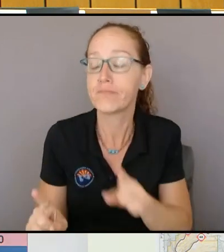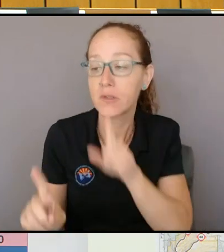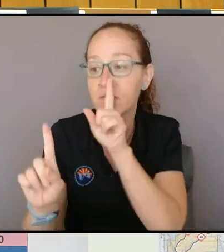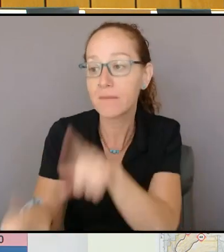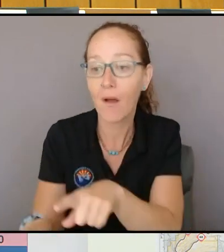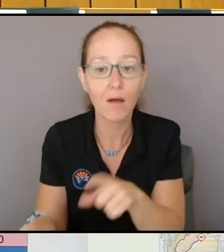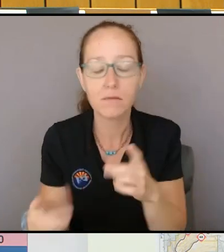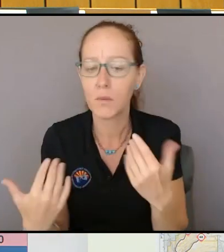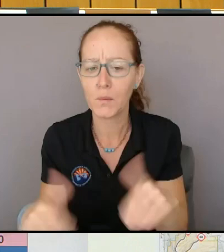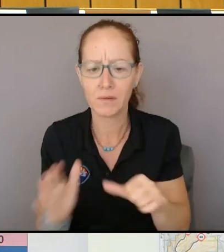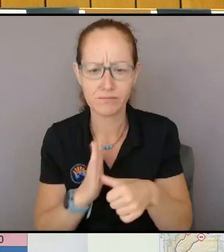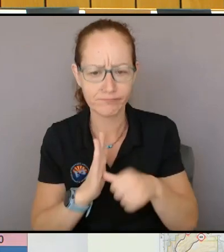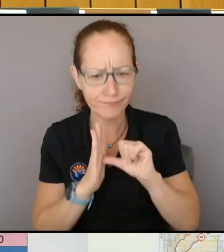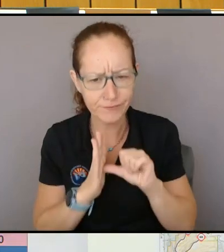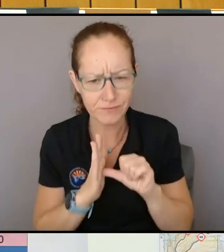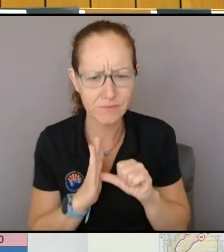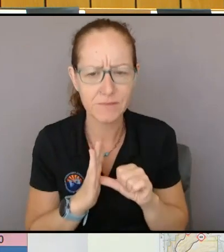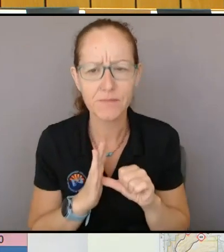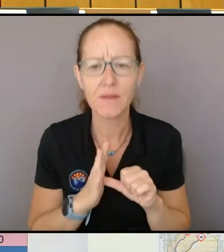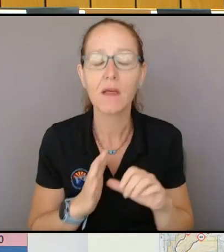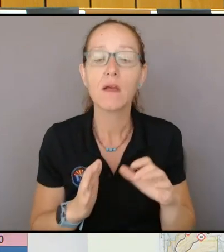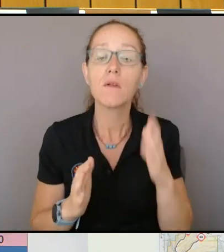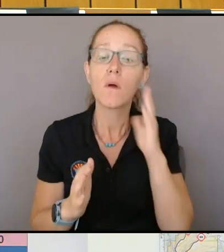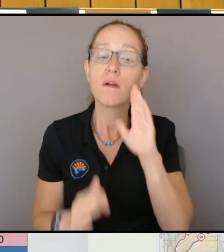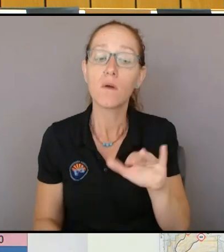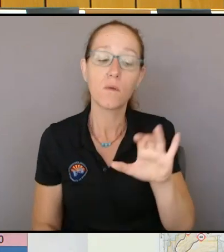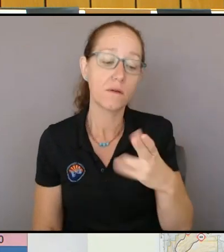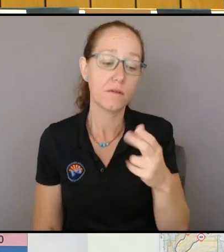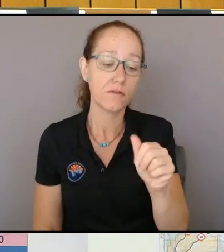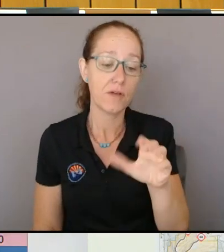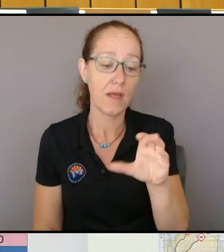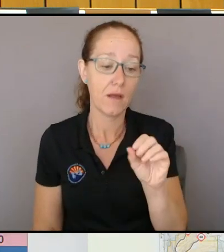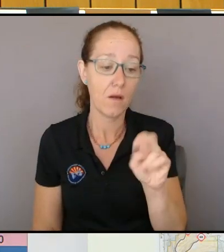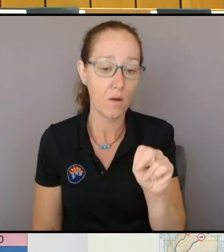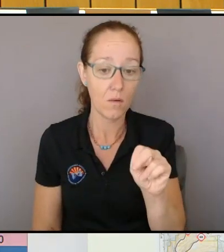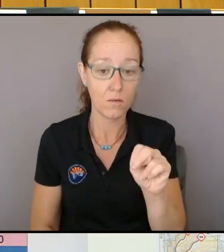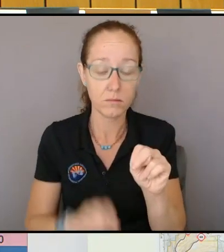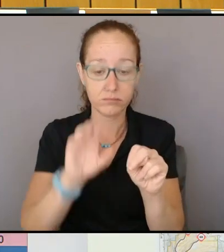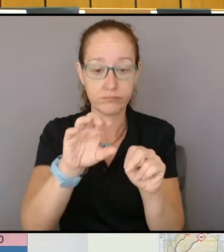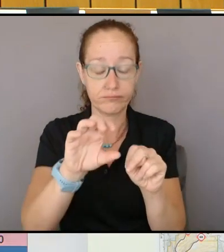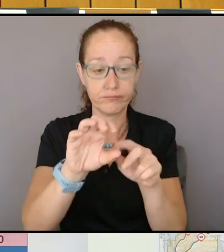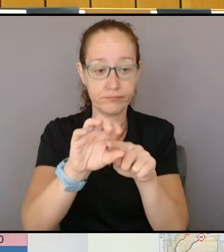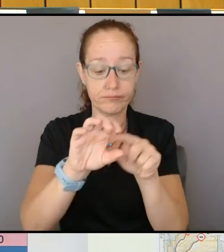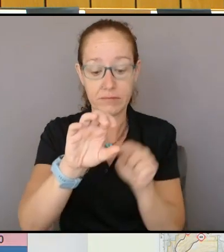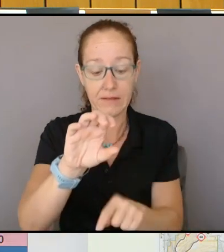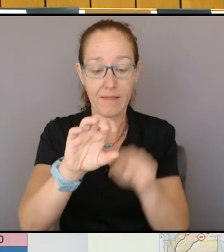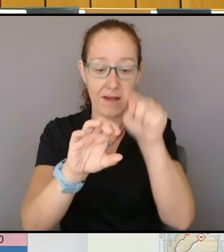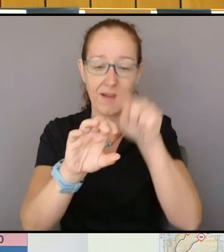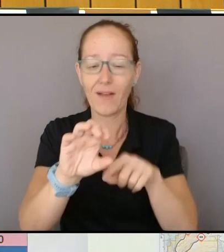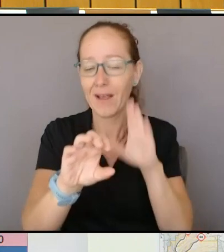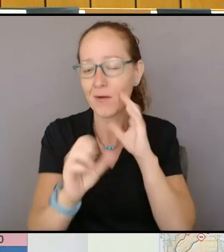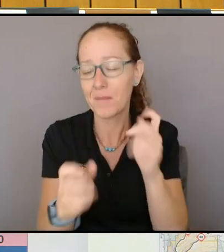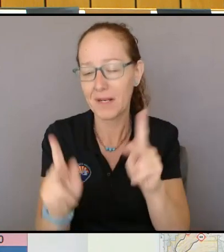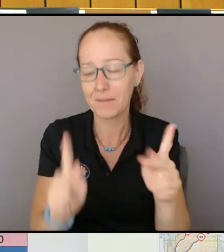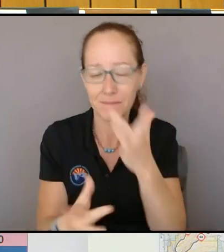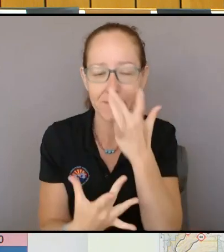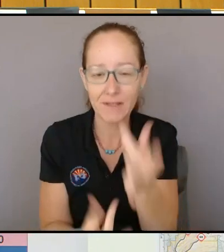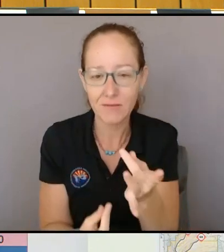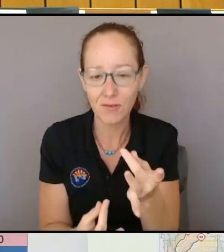in the Chacon areas south. Right now the fire that's still east of the 121-- I'll point on the map-- but I just figured it'd be easier to go through this stuff right now so